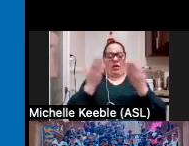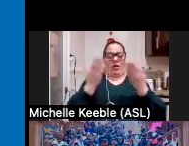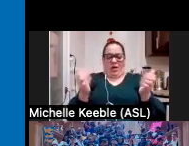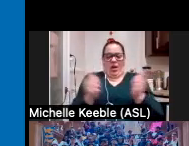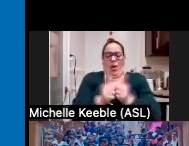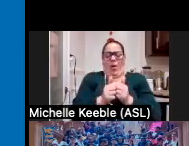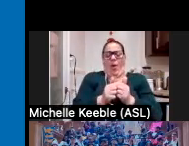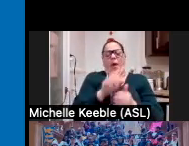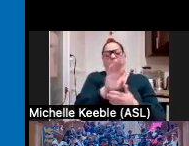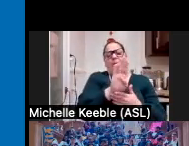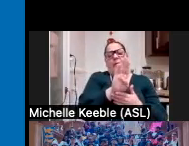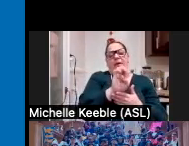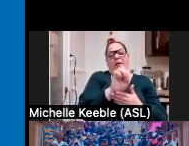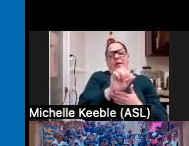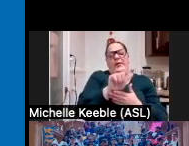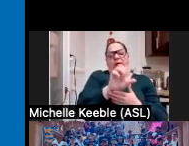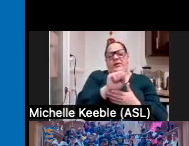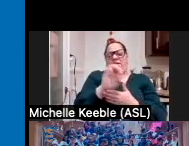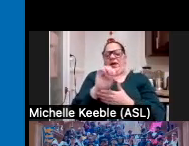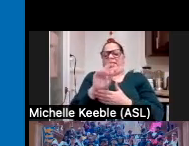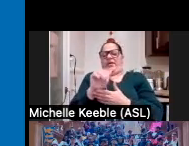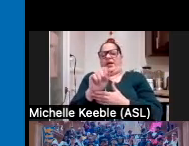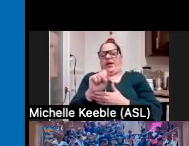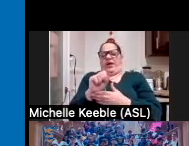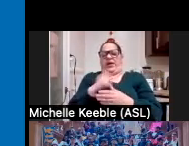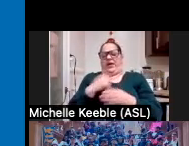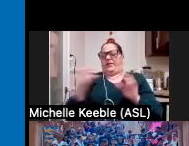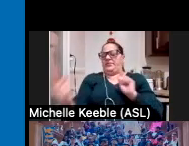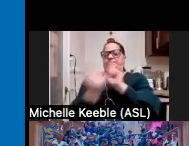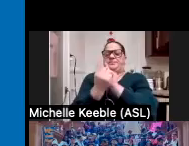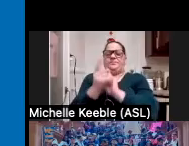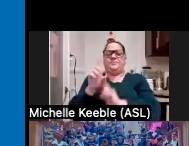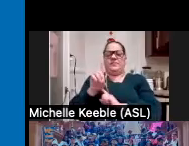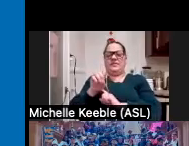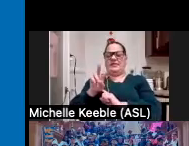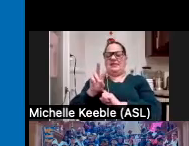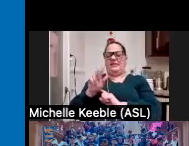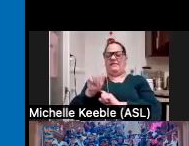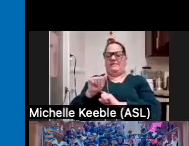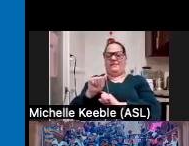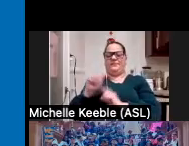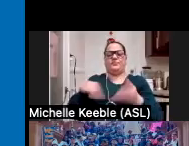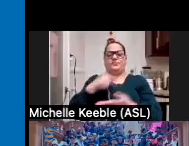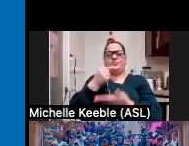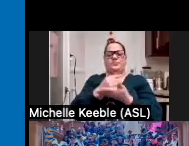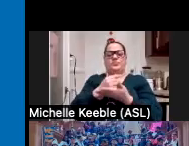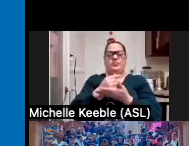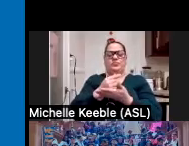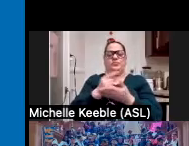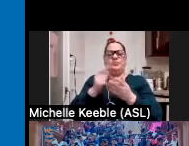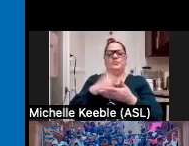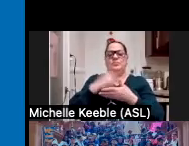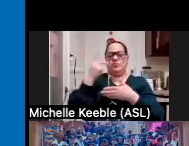Ebenstein to Devva um, as we were trying to launch the graduate program in disability study at CUNY